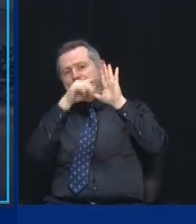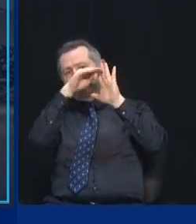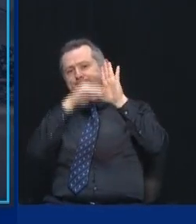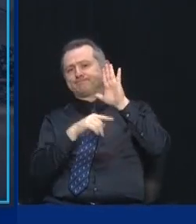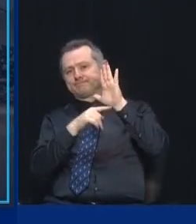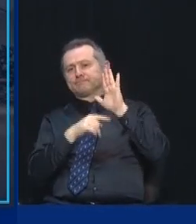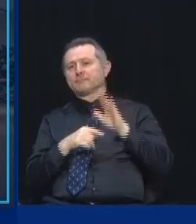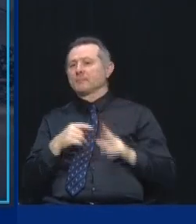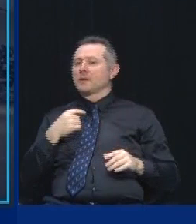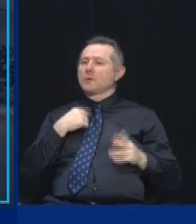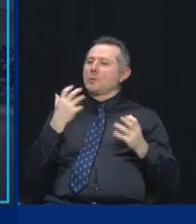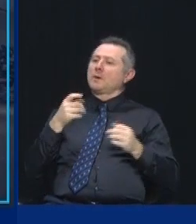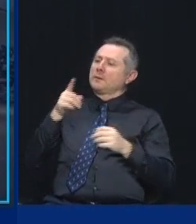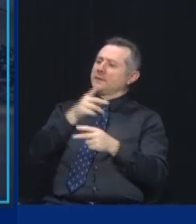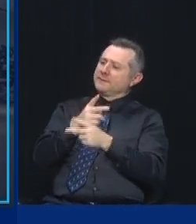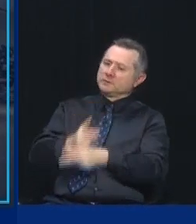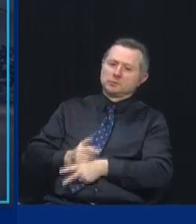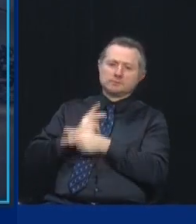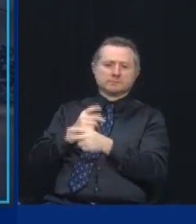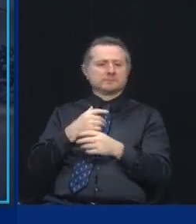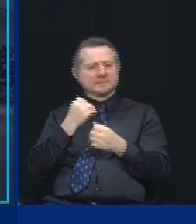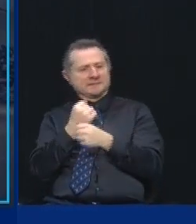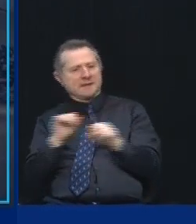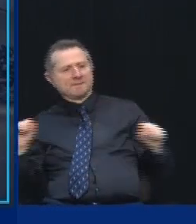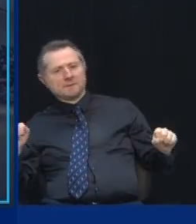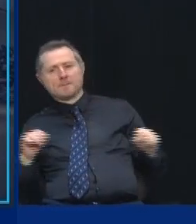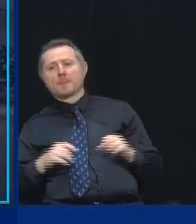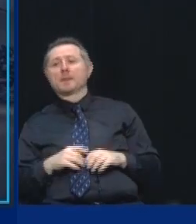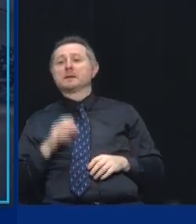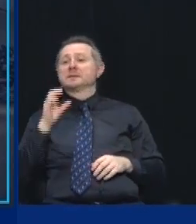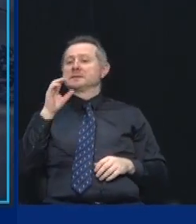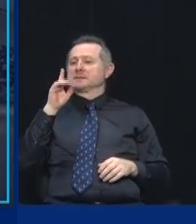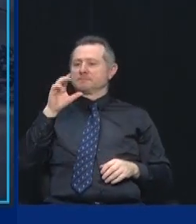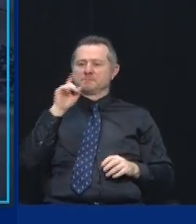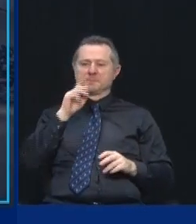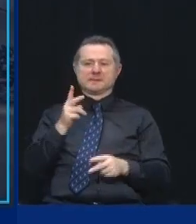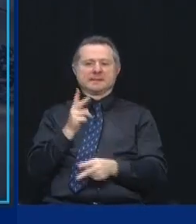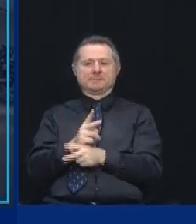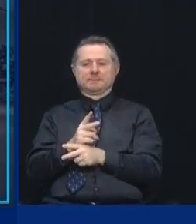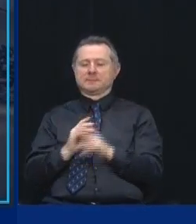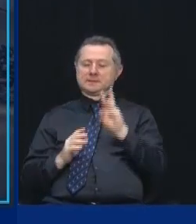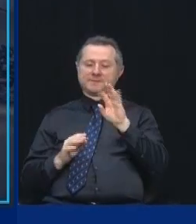IN NEW YORK, WE'RE GOING TO KEEP THE SIX-FOOT CDC REQUIREMENT. BECAUSE WE DO ERR ON THE SIDE OF